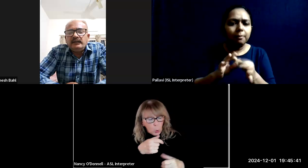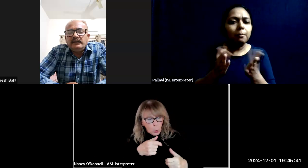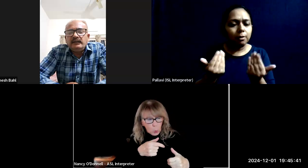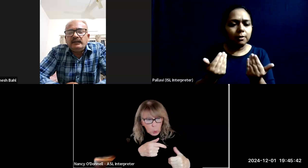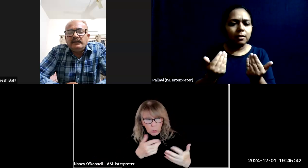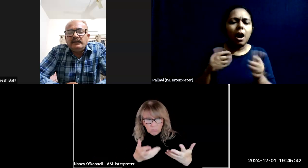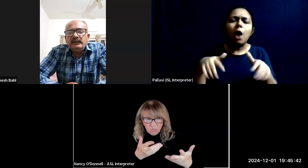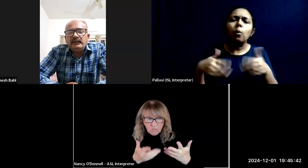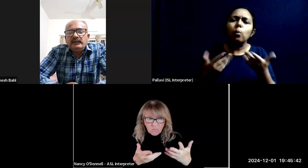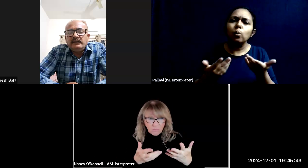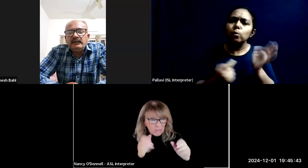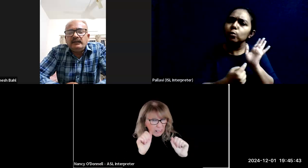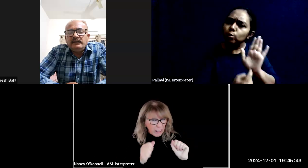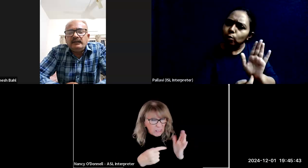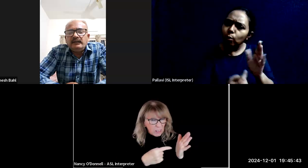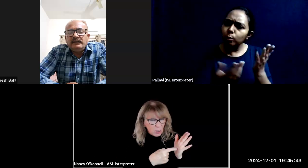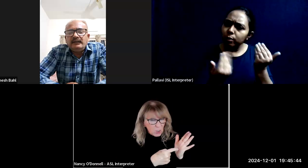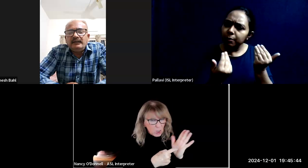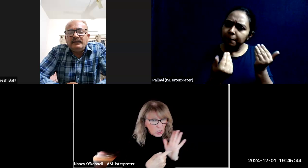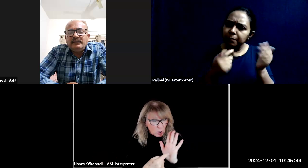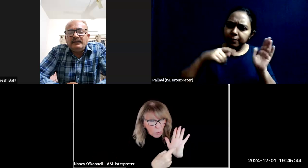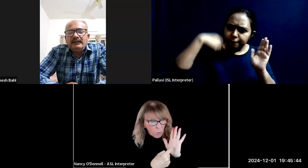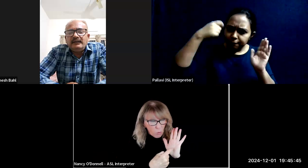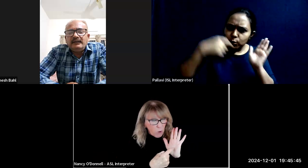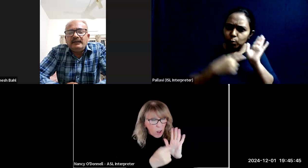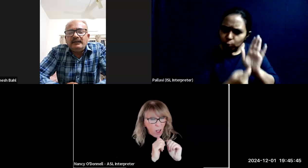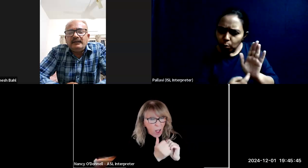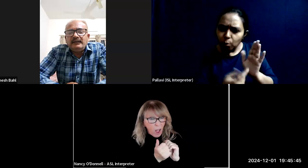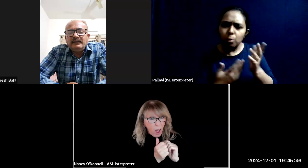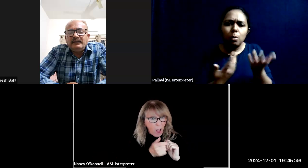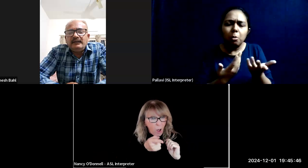to demonstrate it to us or at least show us how the product looks like.